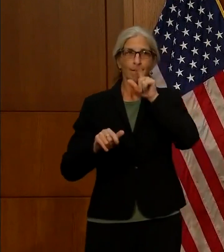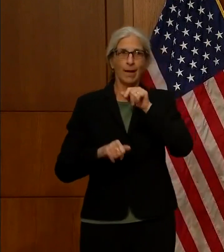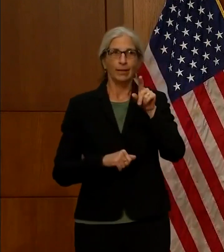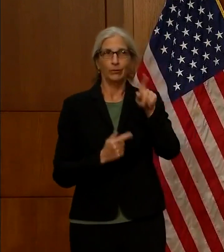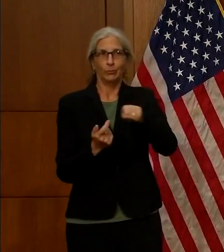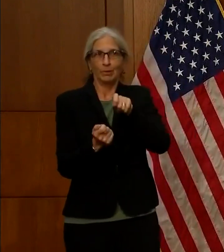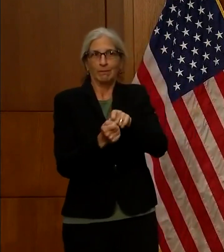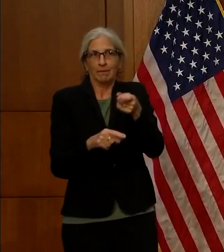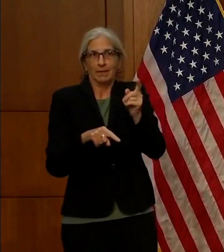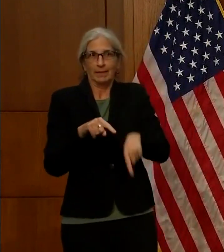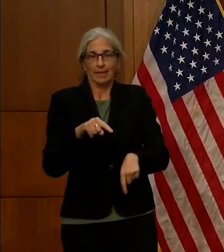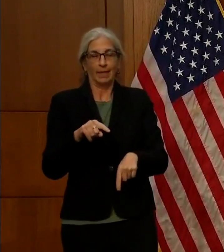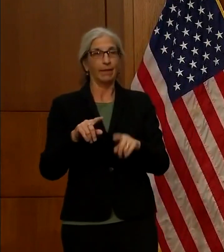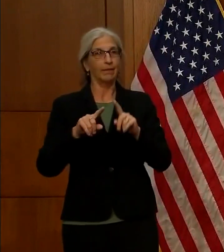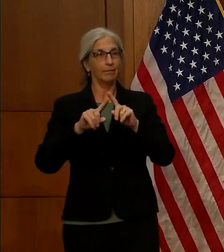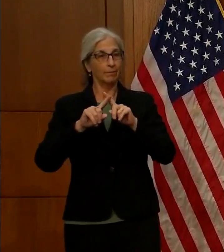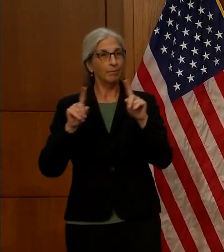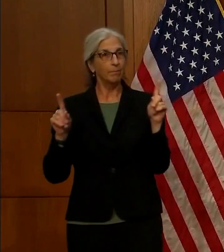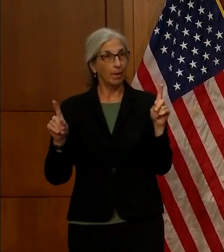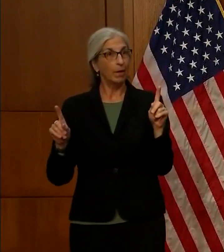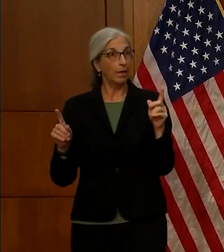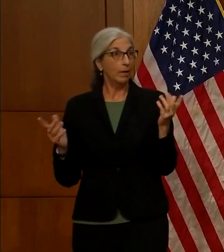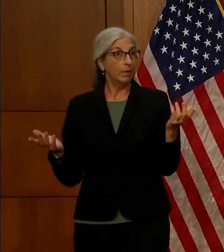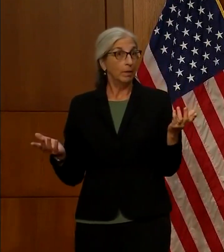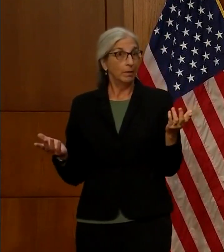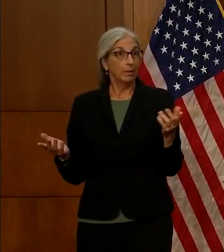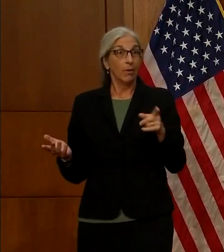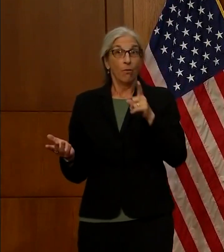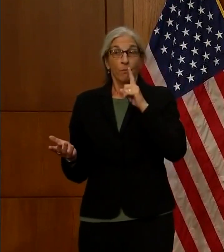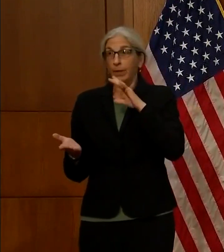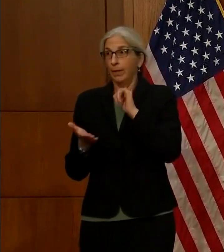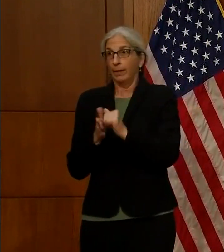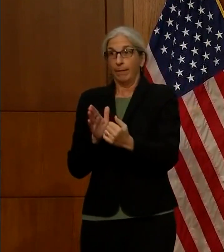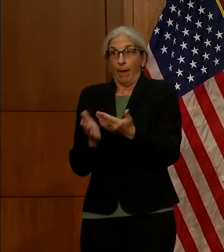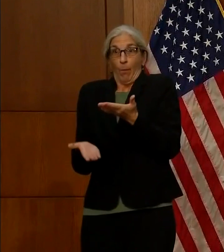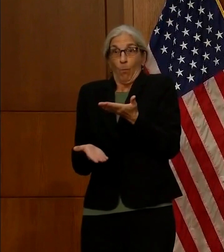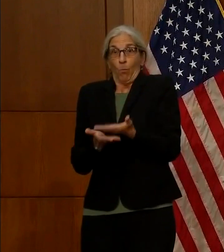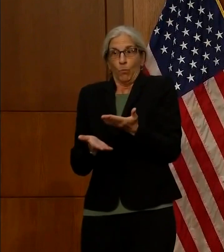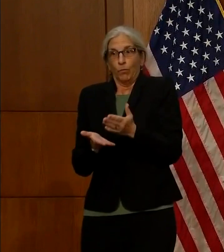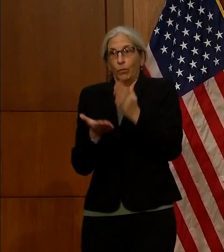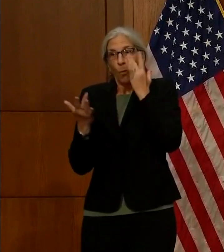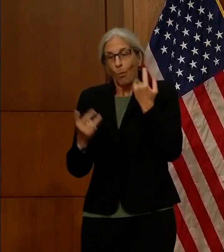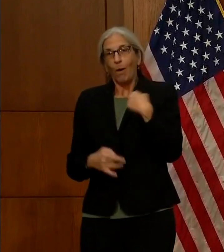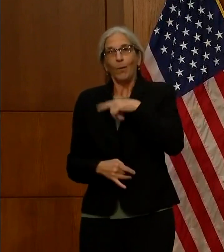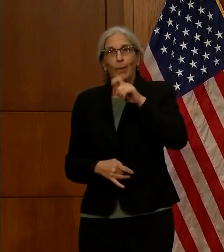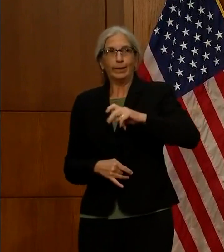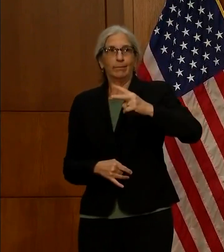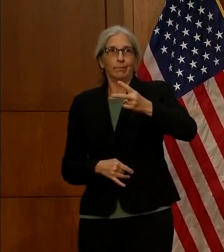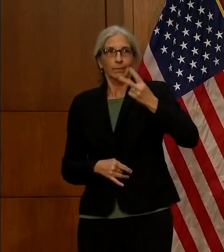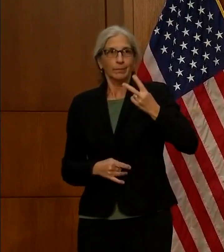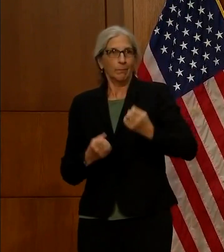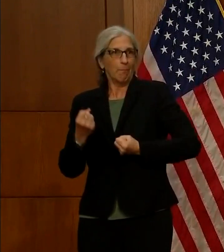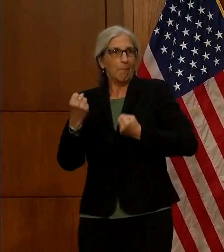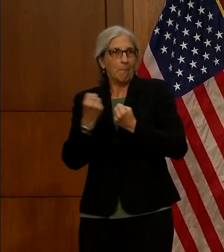ALLEN BUT- I THINK IT'S YOU KNOW IT'S JUST ASSURANCE THAT-